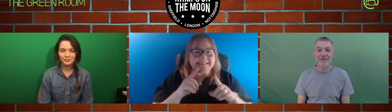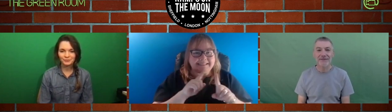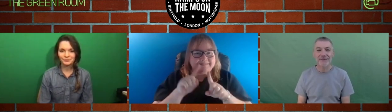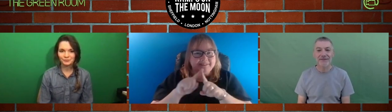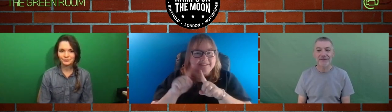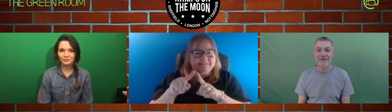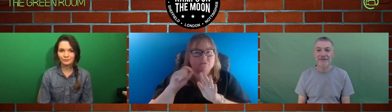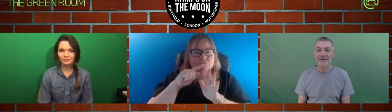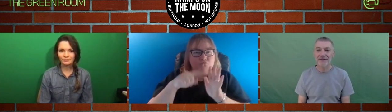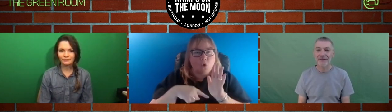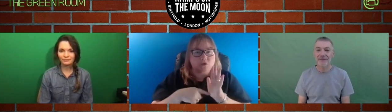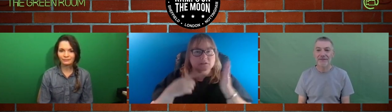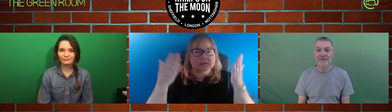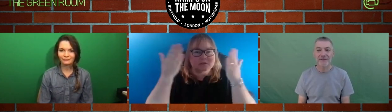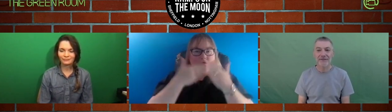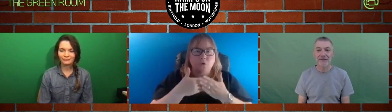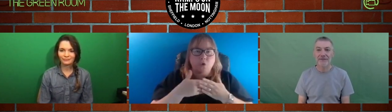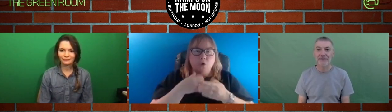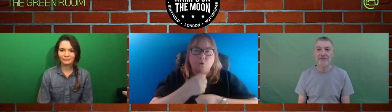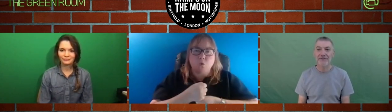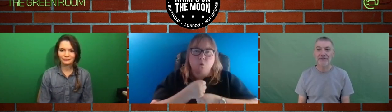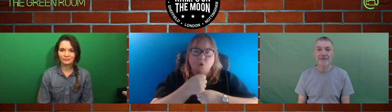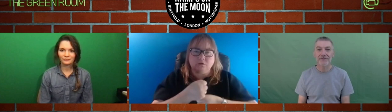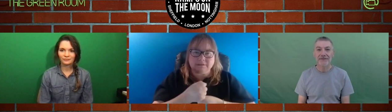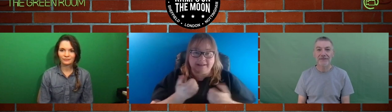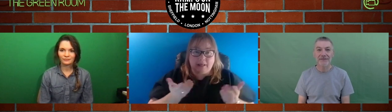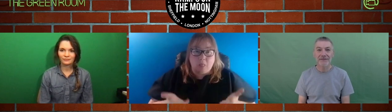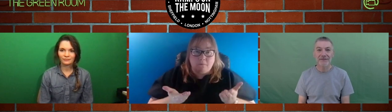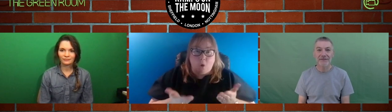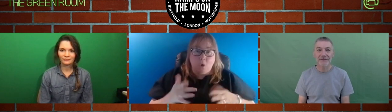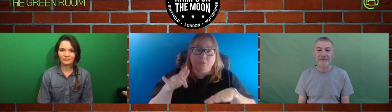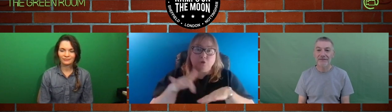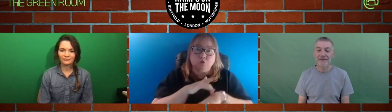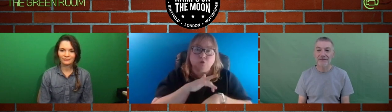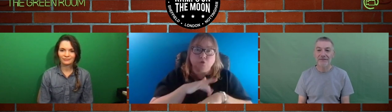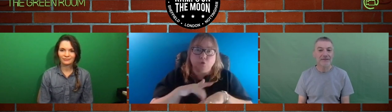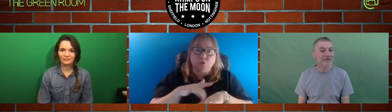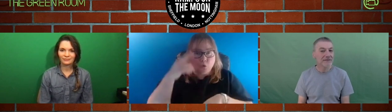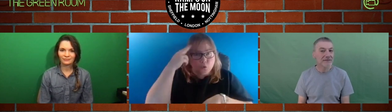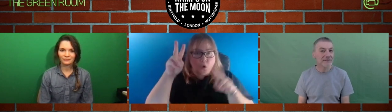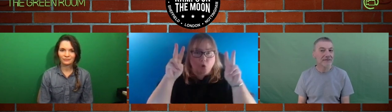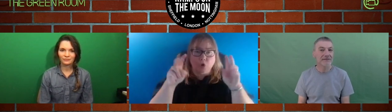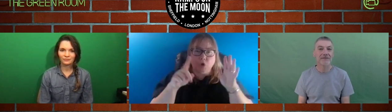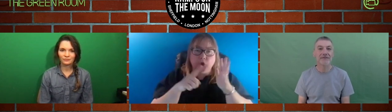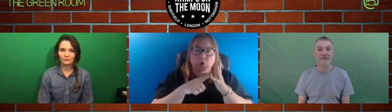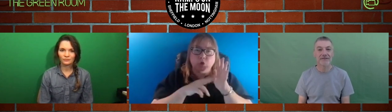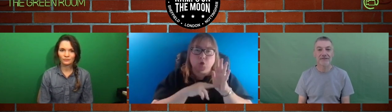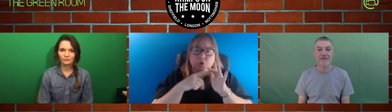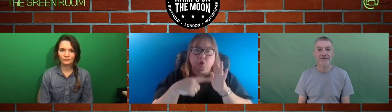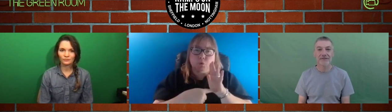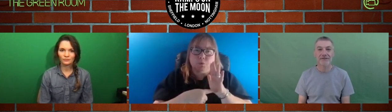the show that you're working on right now is a show called Unit 21, is that right? RH: Yes, Unit 21.